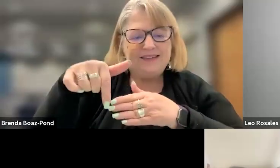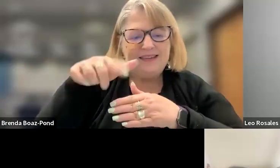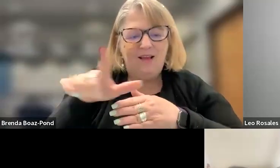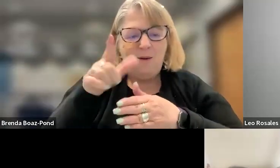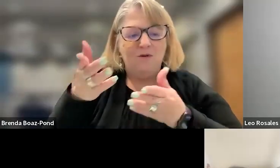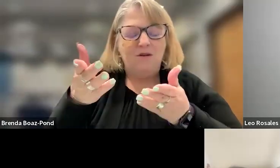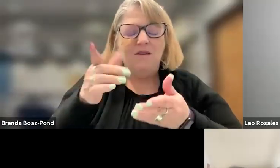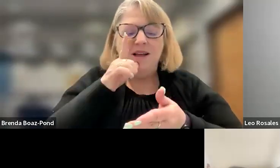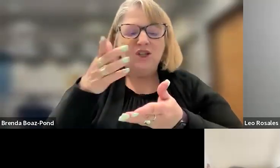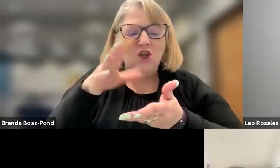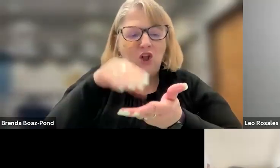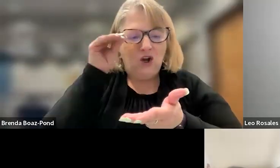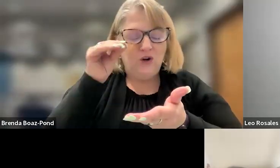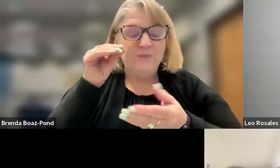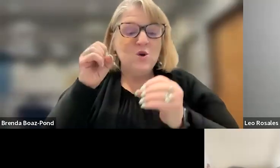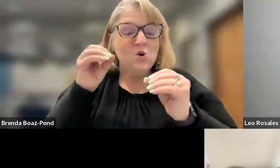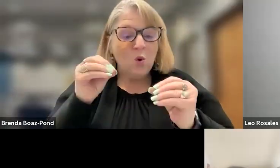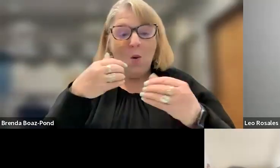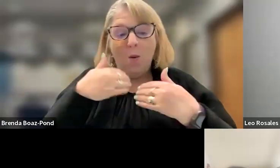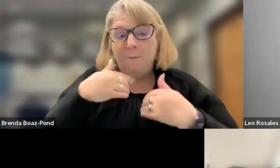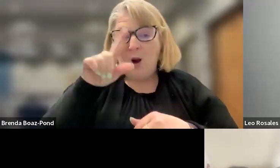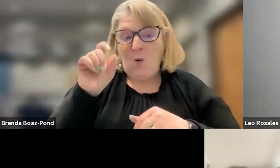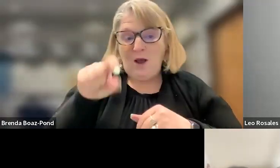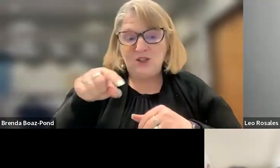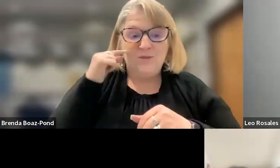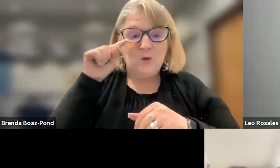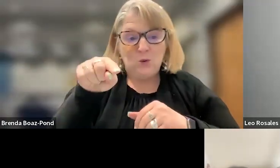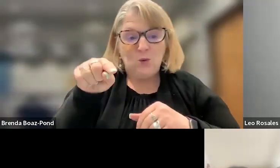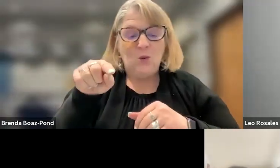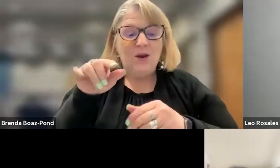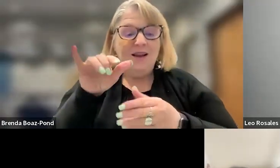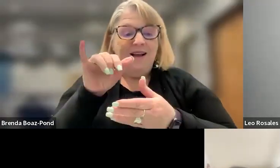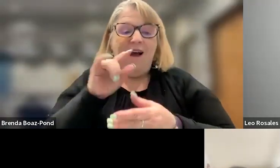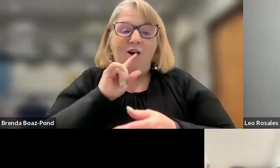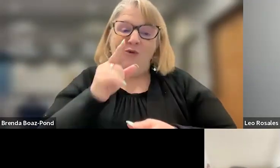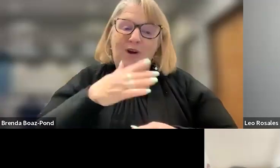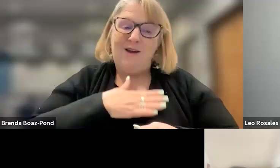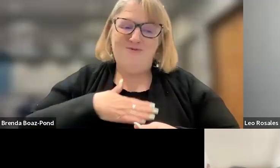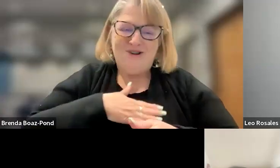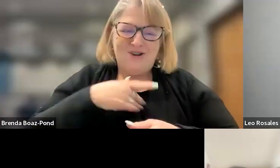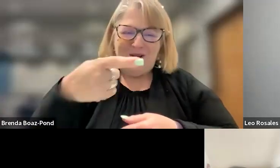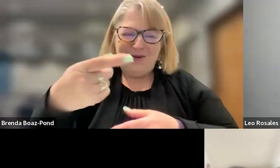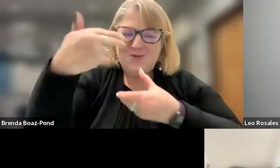I'm the co-host leader to this-- to this meeting for the Lunch and Learn. So my question for you is,